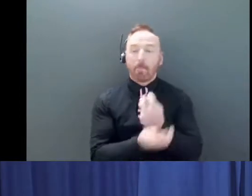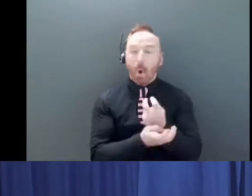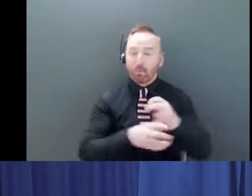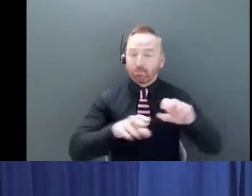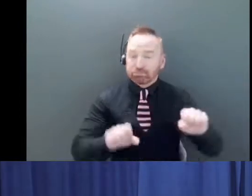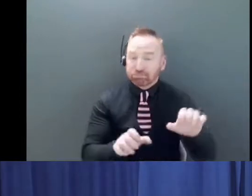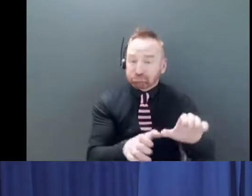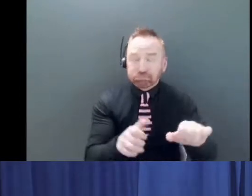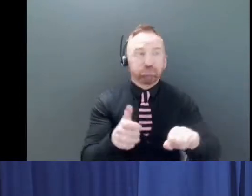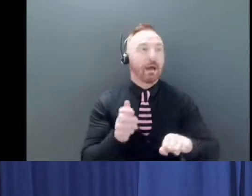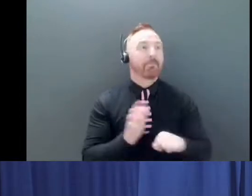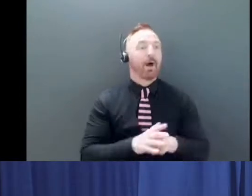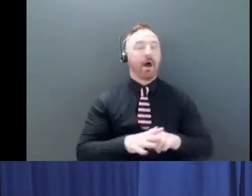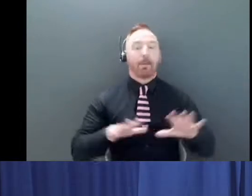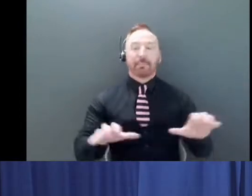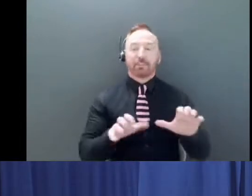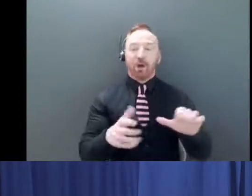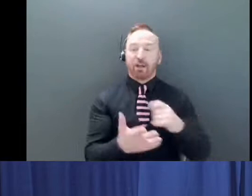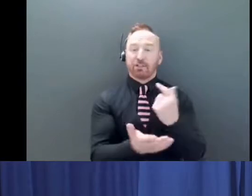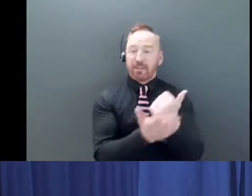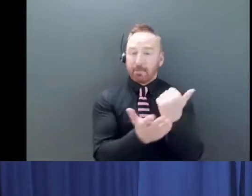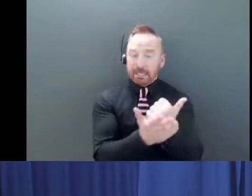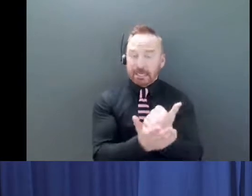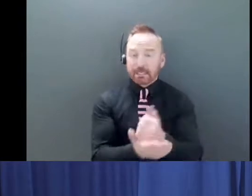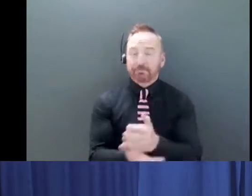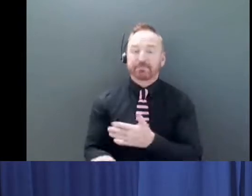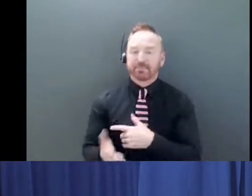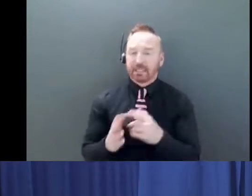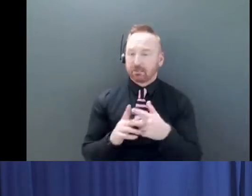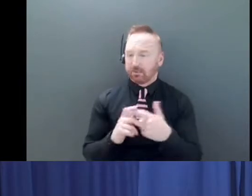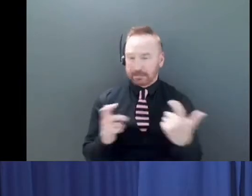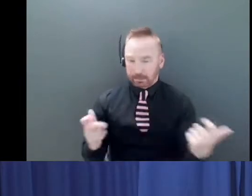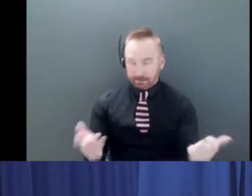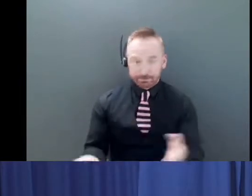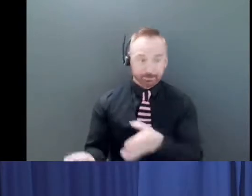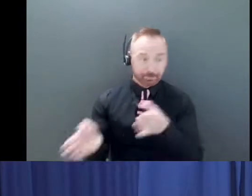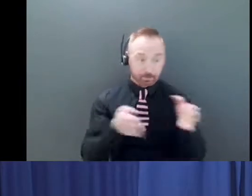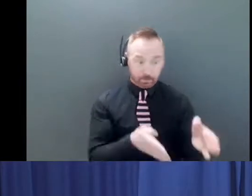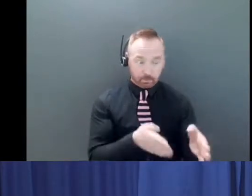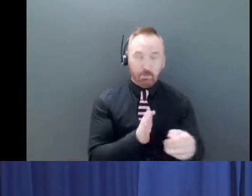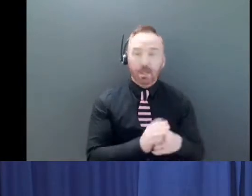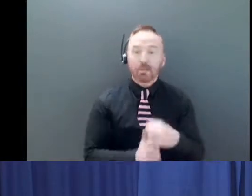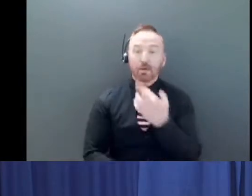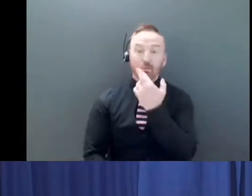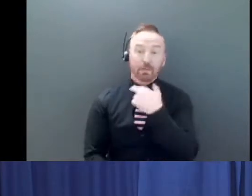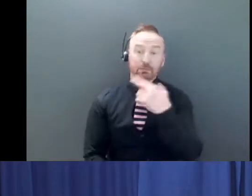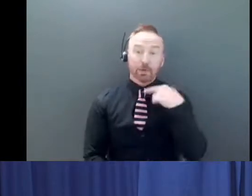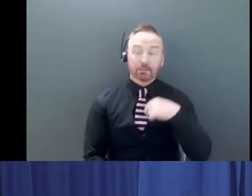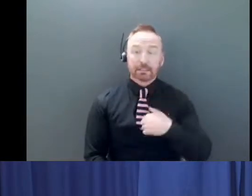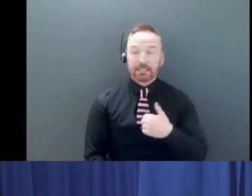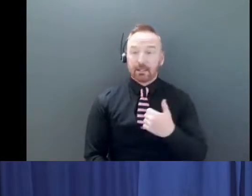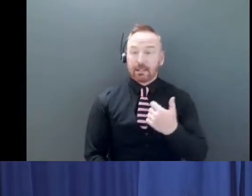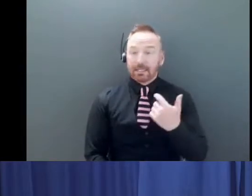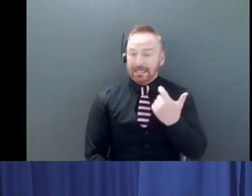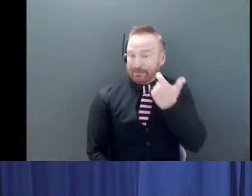chieropractors, et cetera. I get that some feel until we